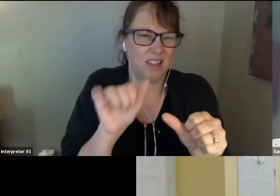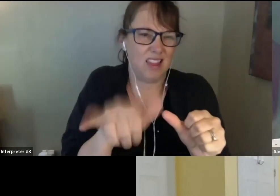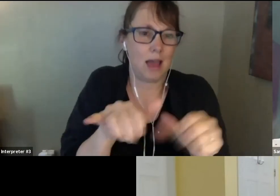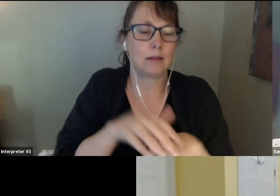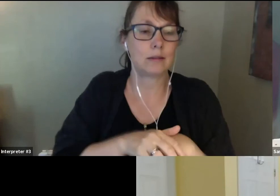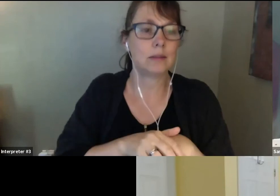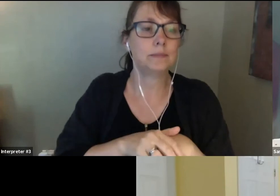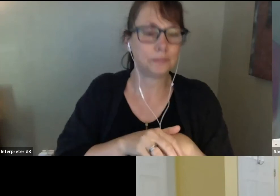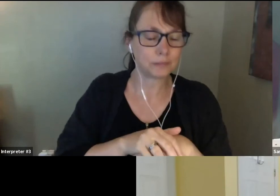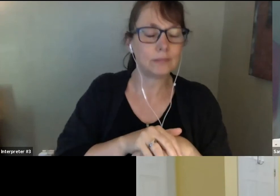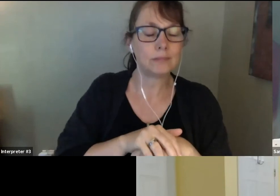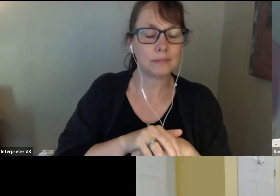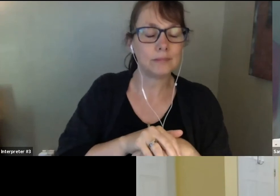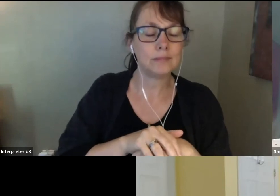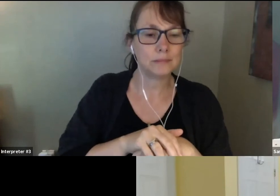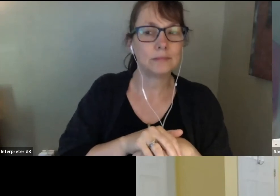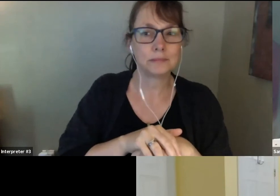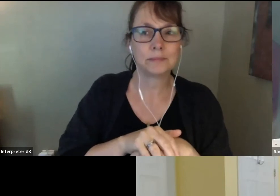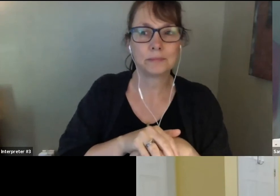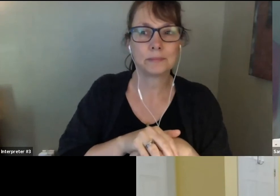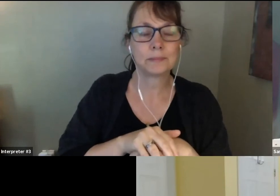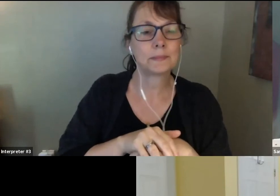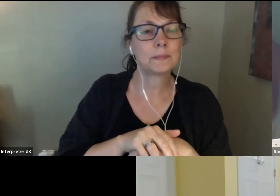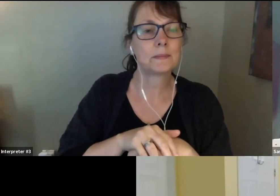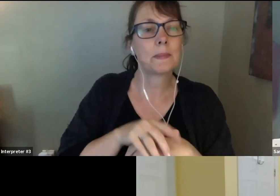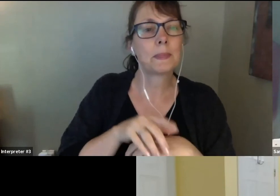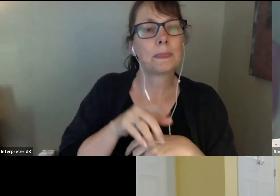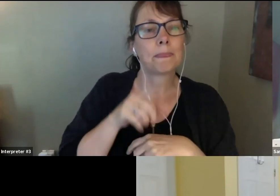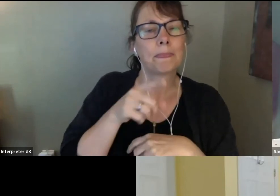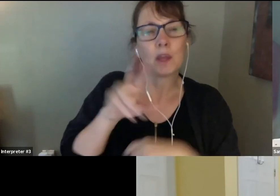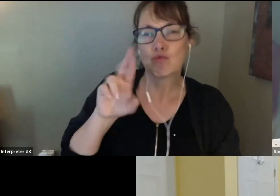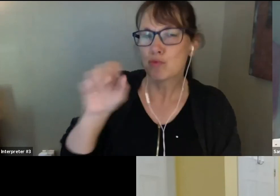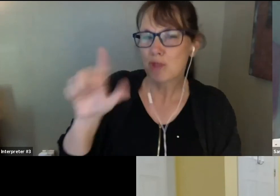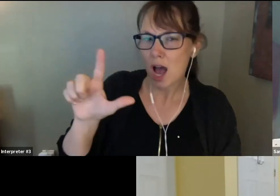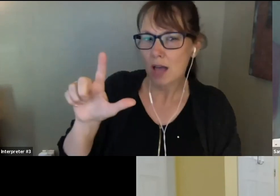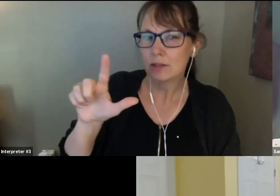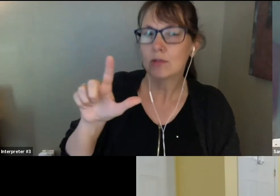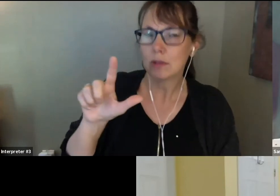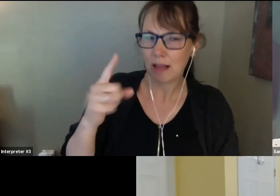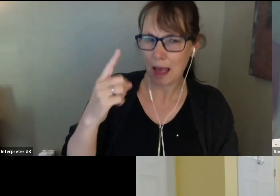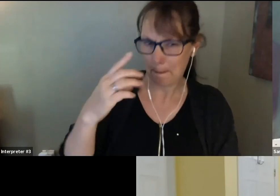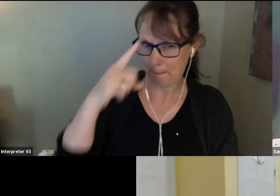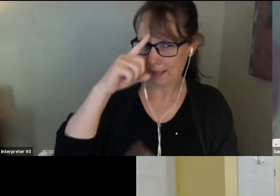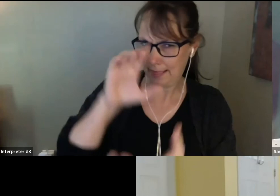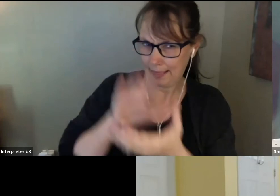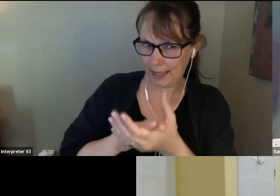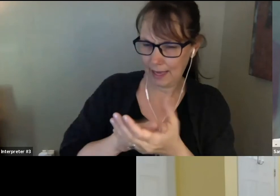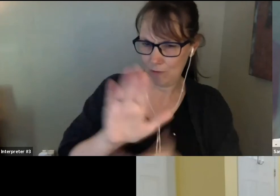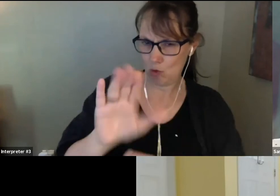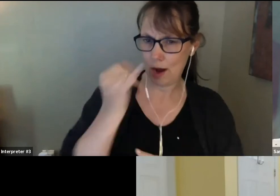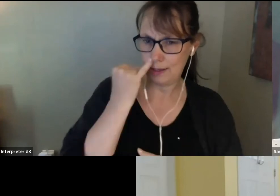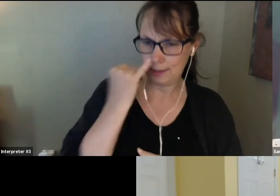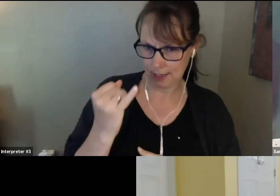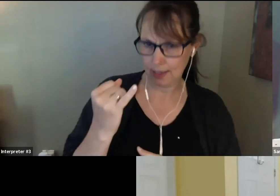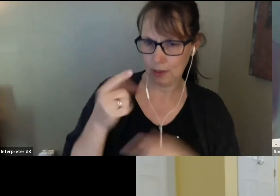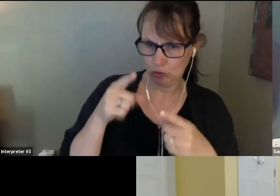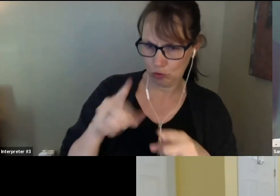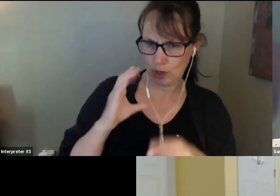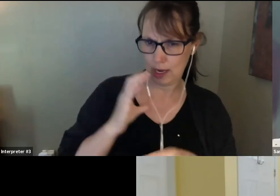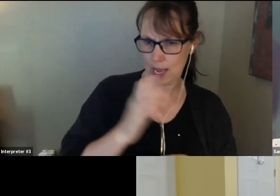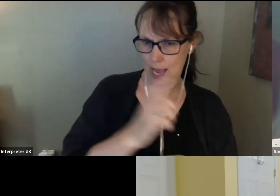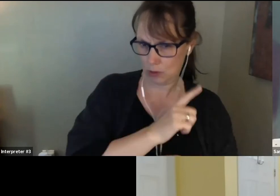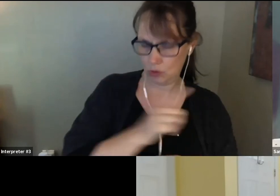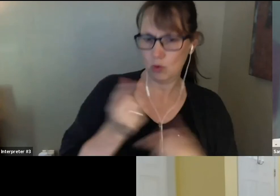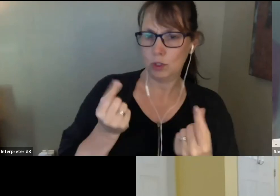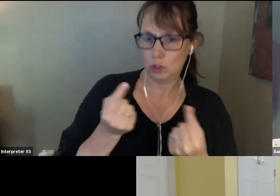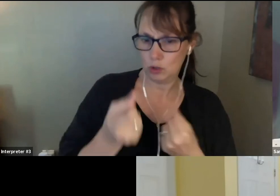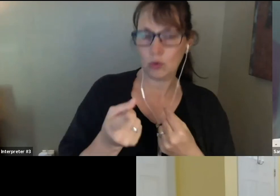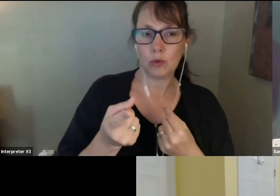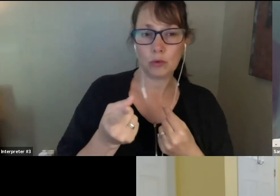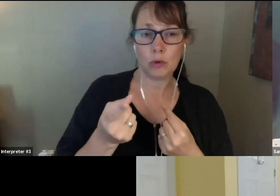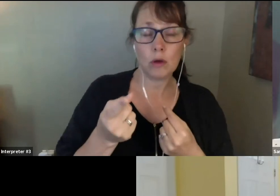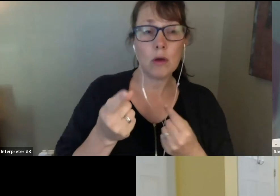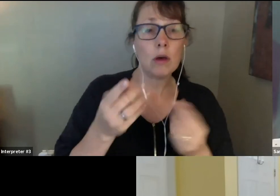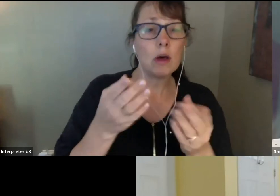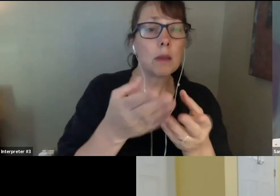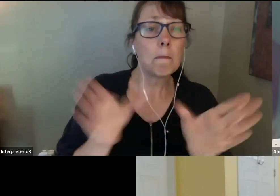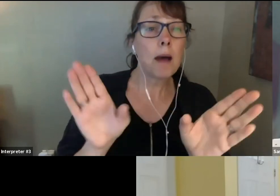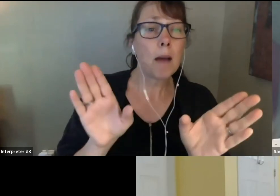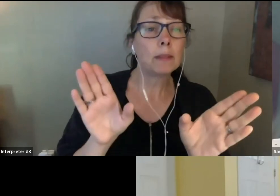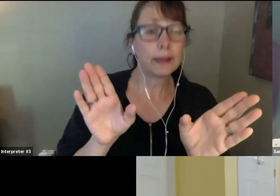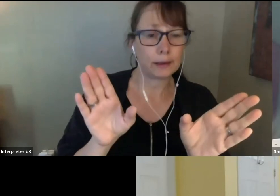I believe this was your idea at Council—to have the public-facing document is typically